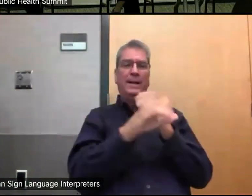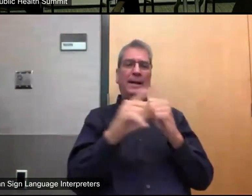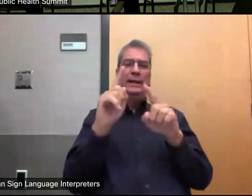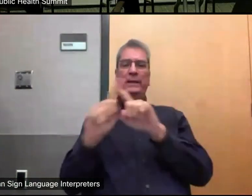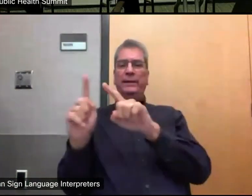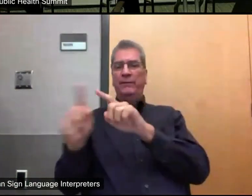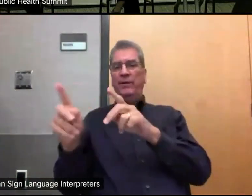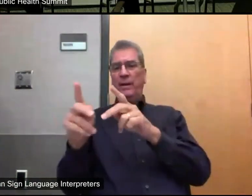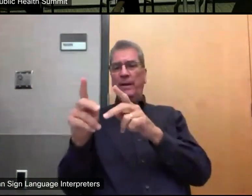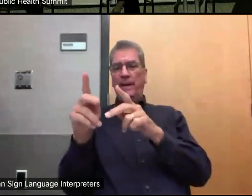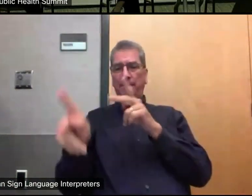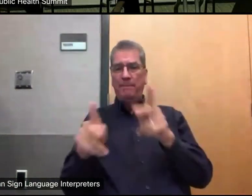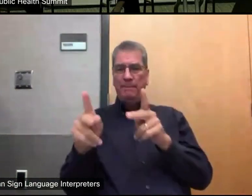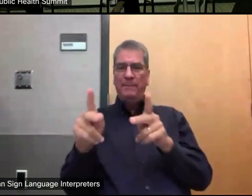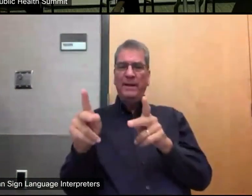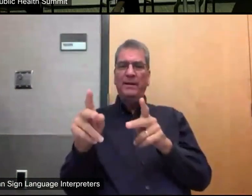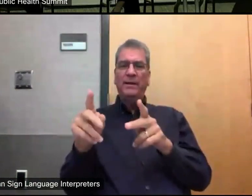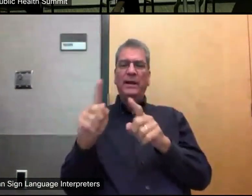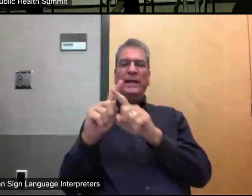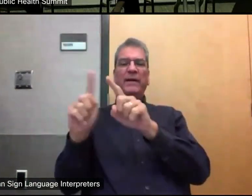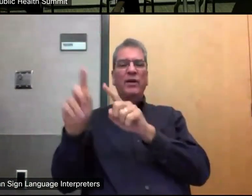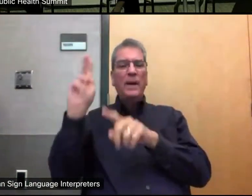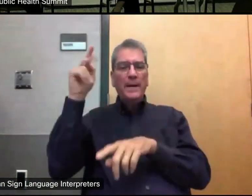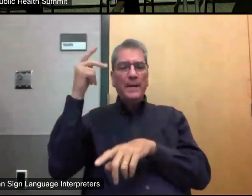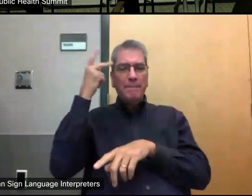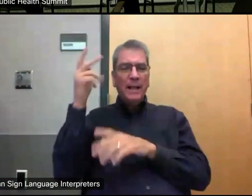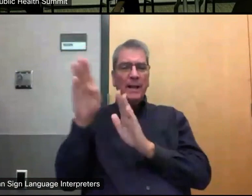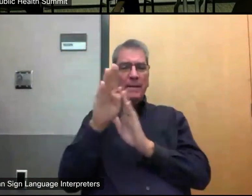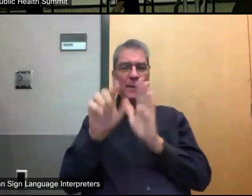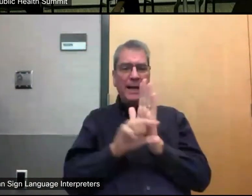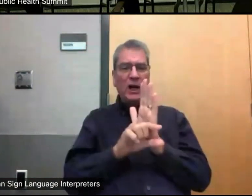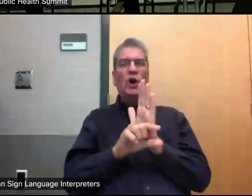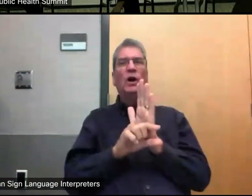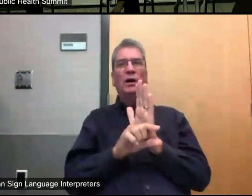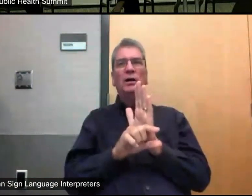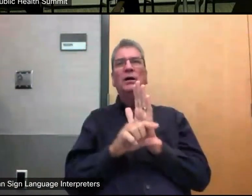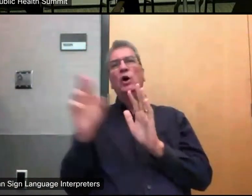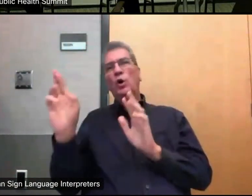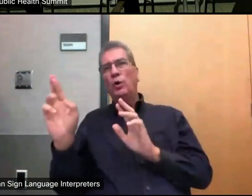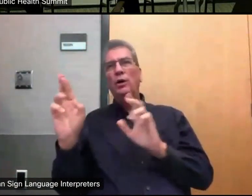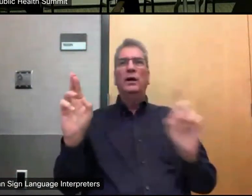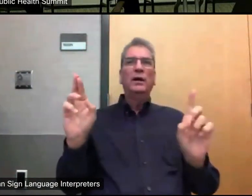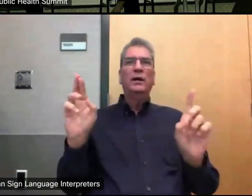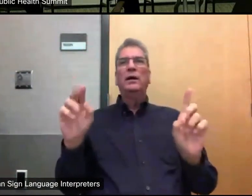from different political backgrounds where it's really motivating them. Um, 1 of my PhD students right now is working on her, like, dissertation ideas. Partly thinking about